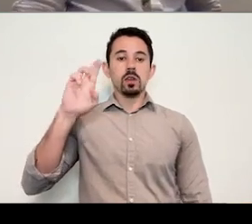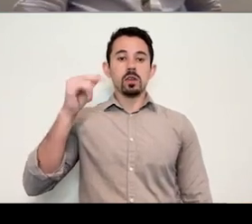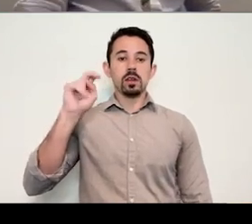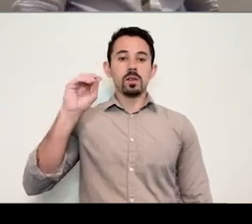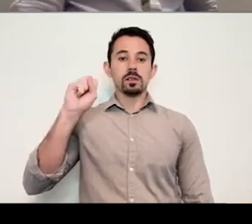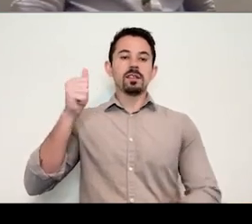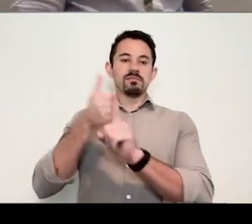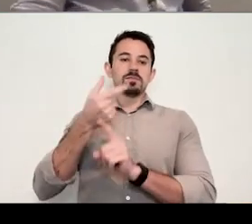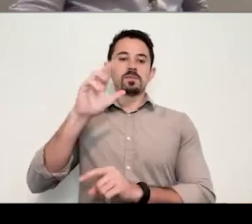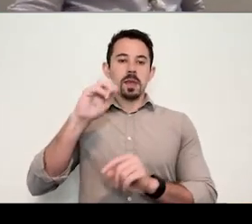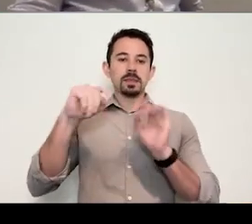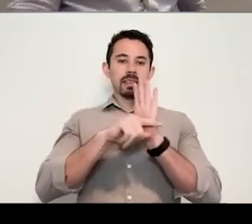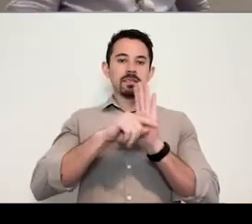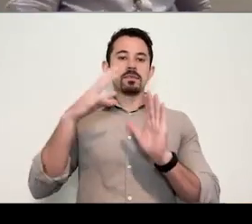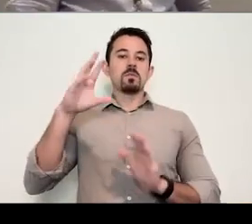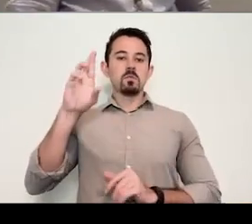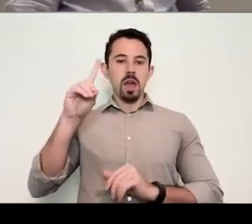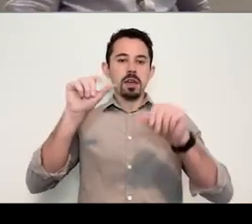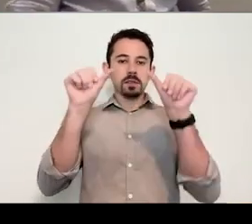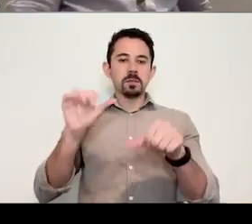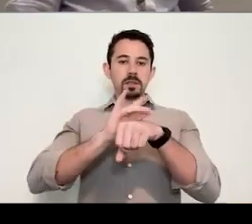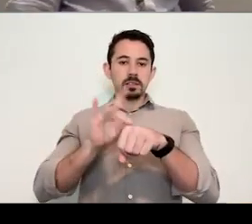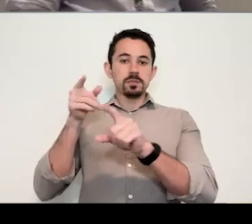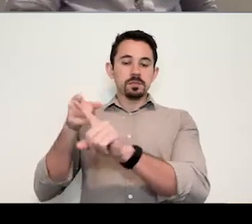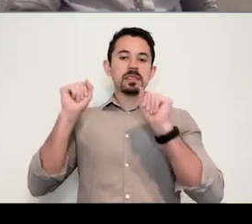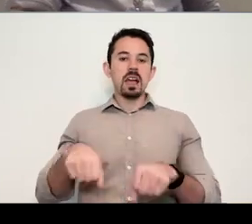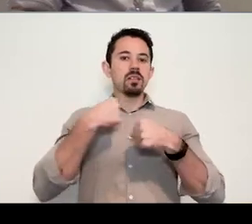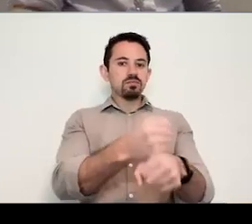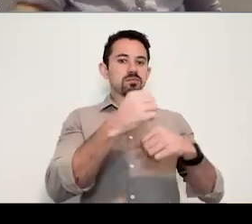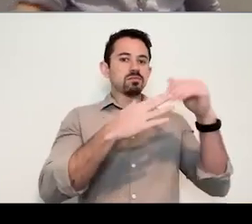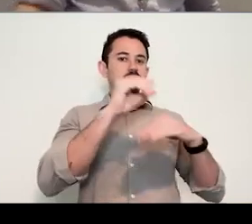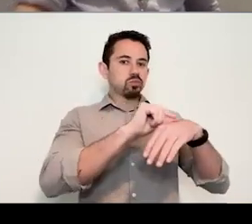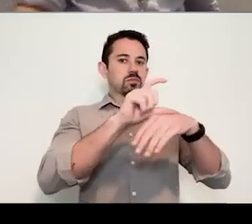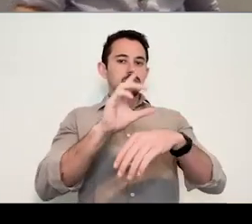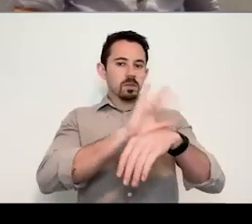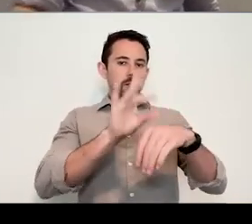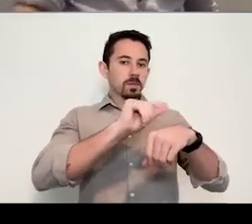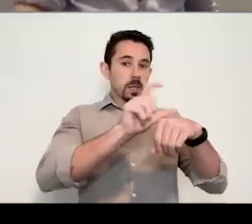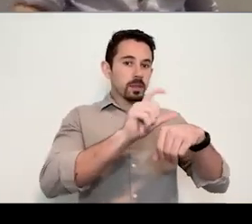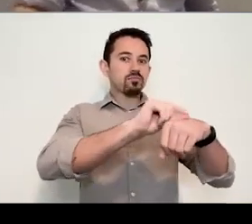shown here in this scanning electron micrograph. P. aeruginosa is ubiquitous,